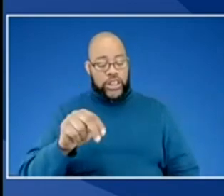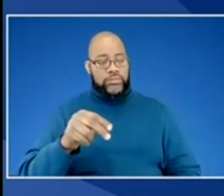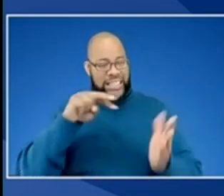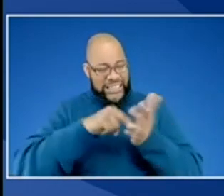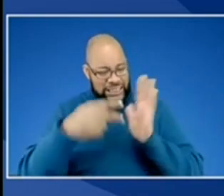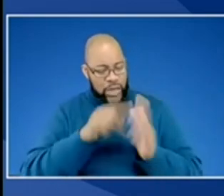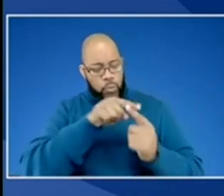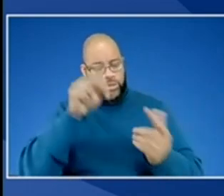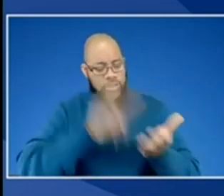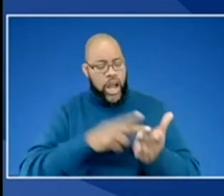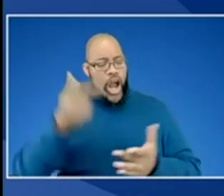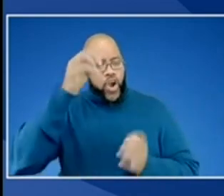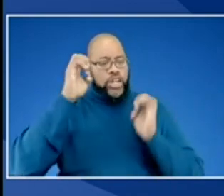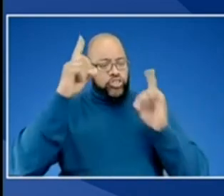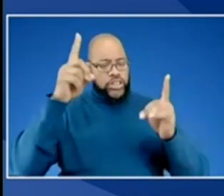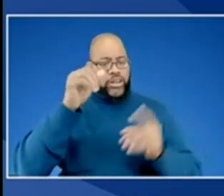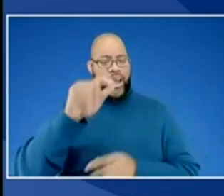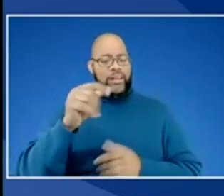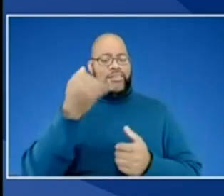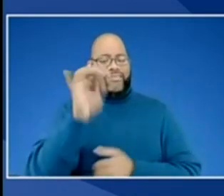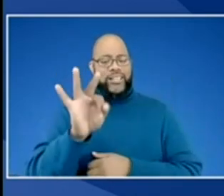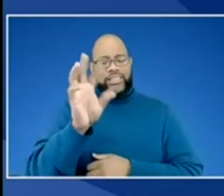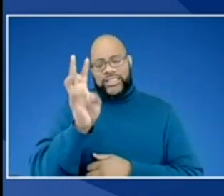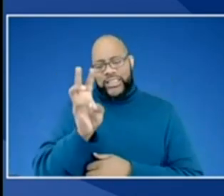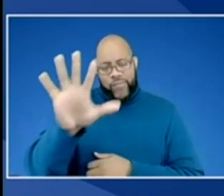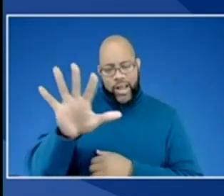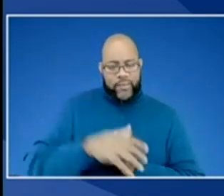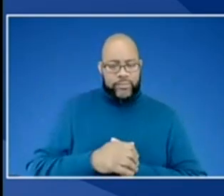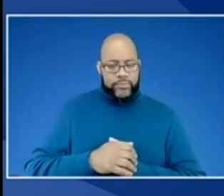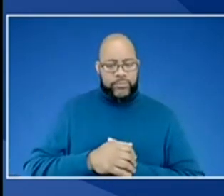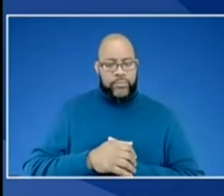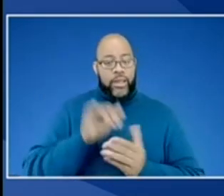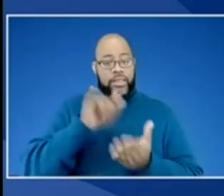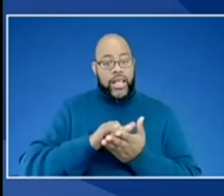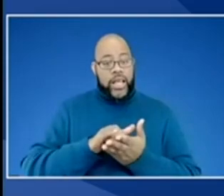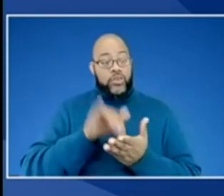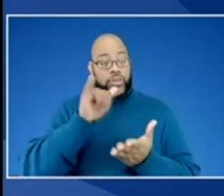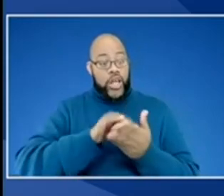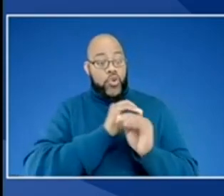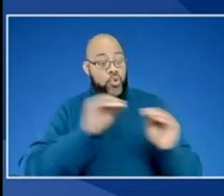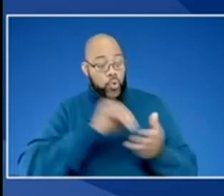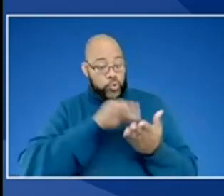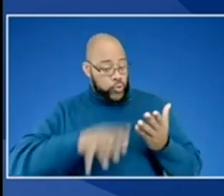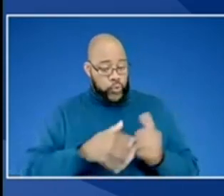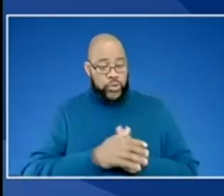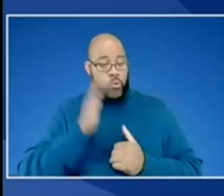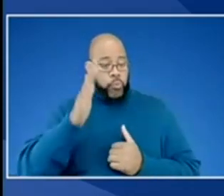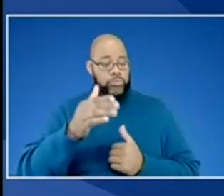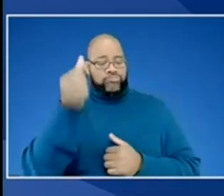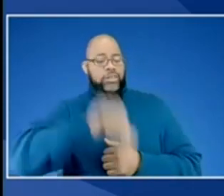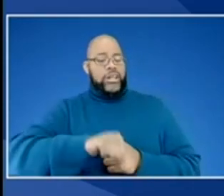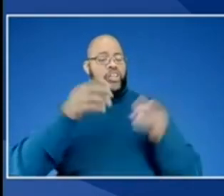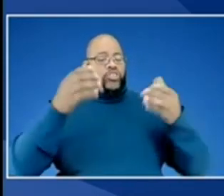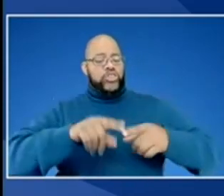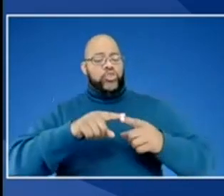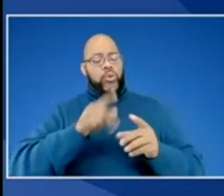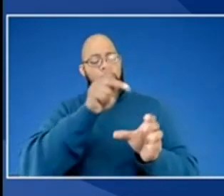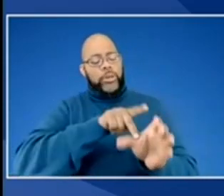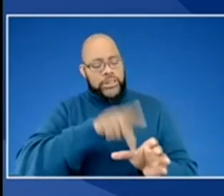the Higher Education Act of 1965, which was so that no student would be denied a chance to participate in higher education